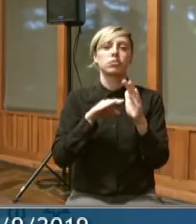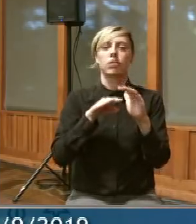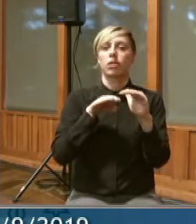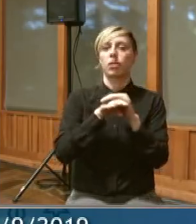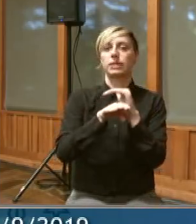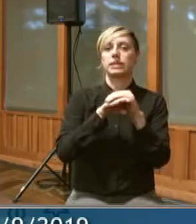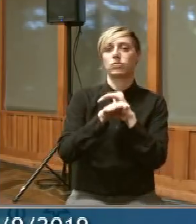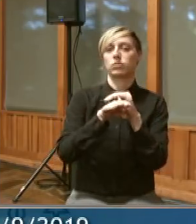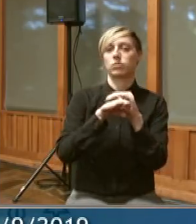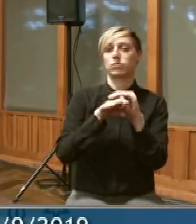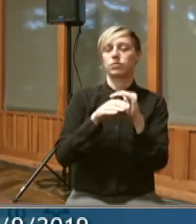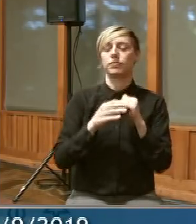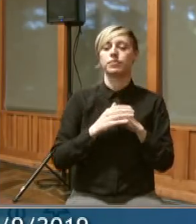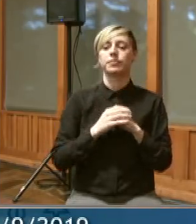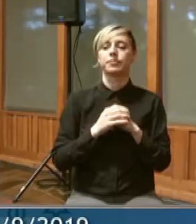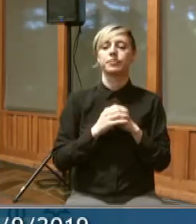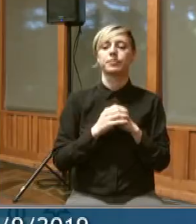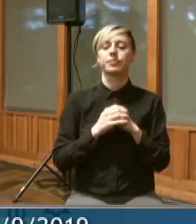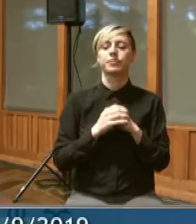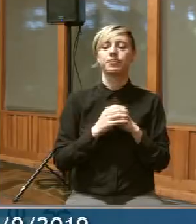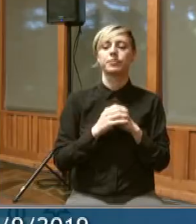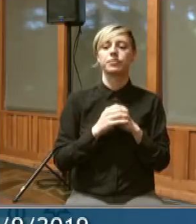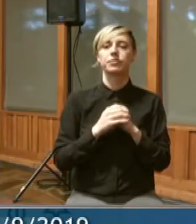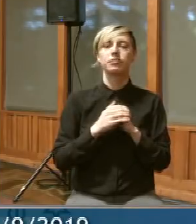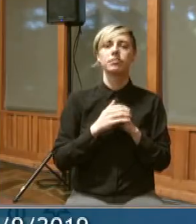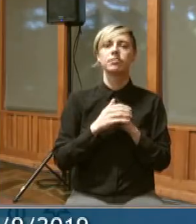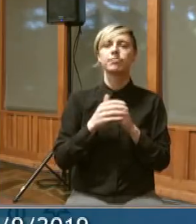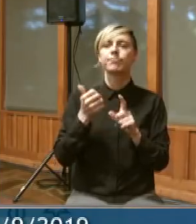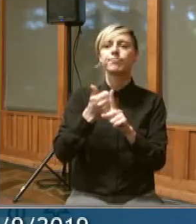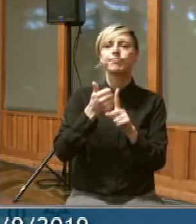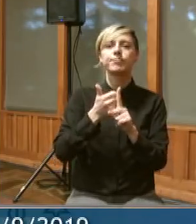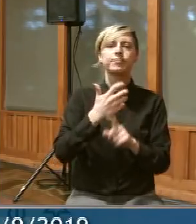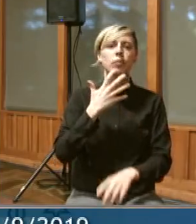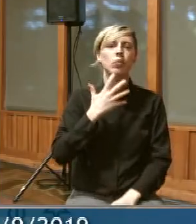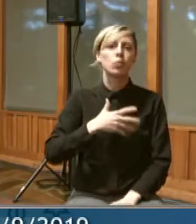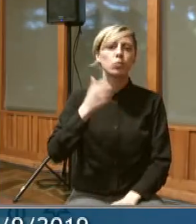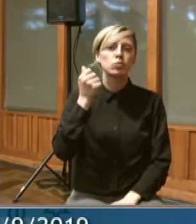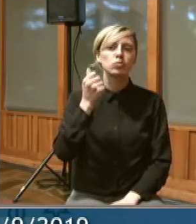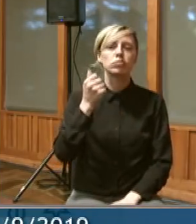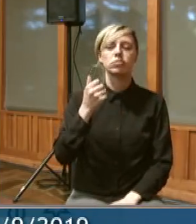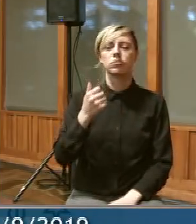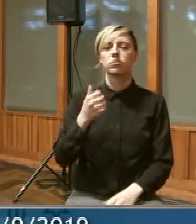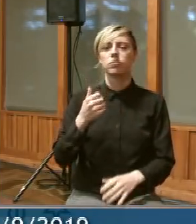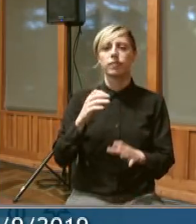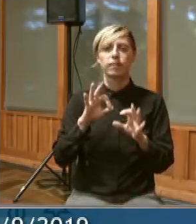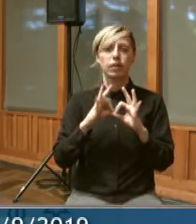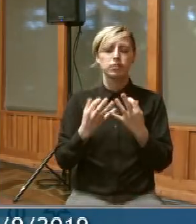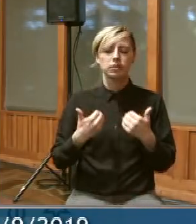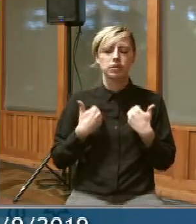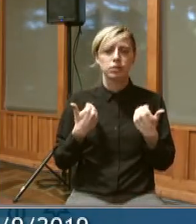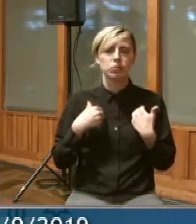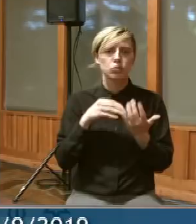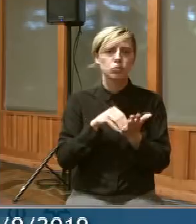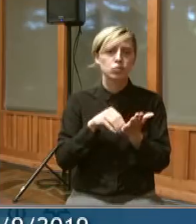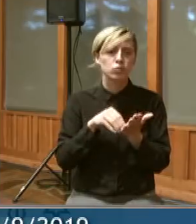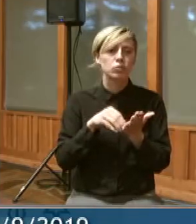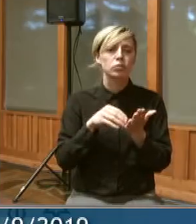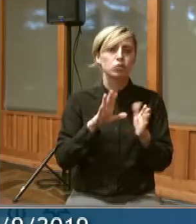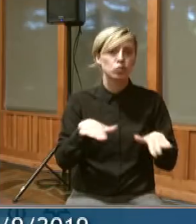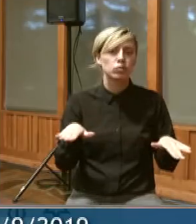WILL ACTUALLY THIS TIME START WITH PEOPLE WHO REQUIRE ACCOMMODATIONS. SO THAT WILL BE ELDERS, PEOPLE